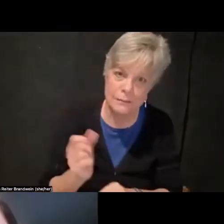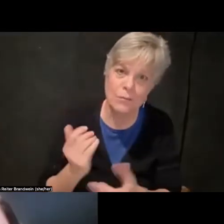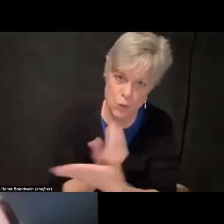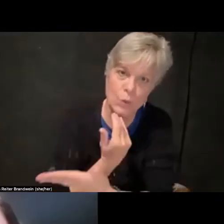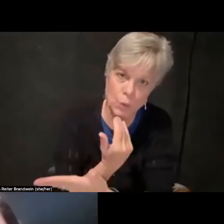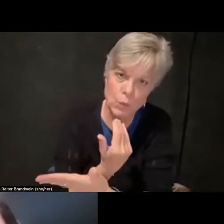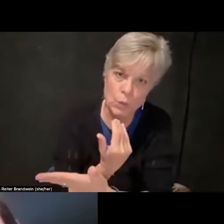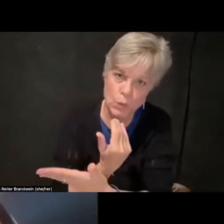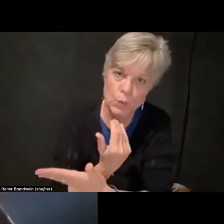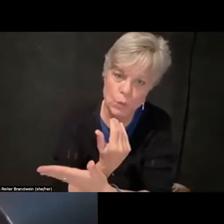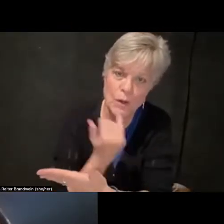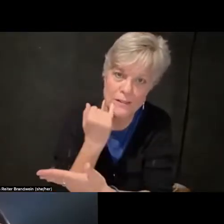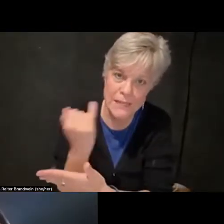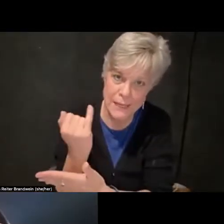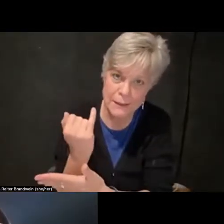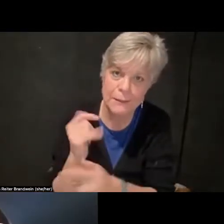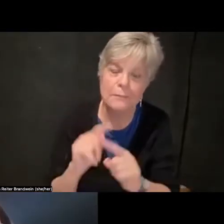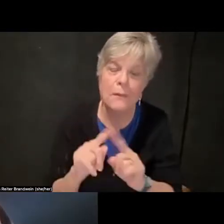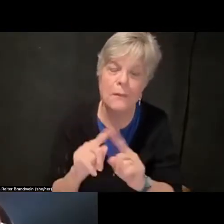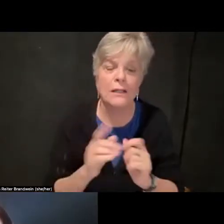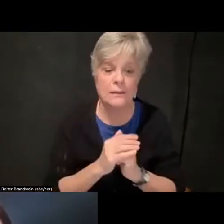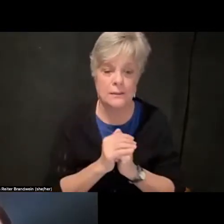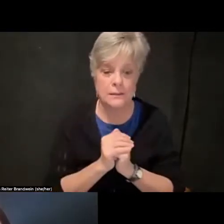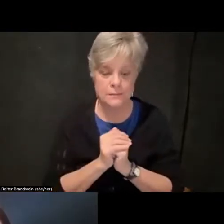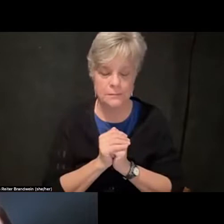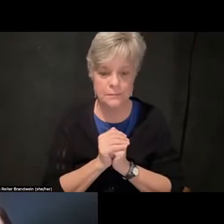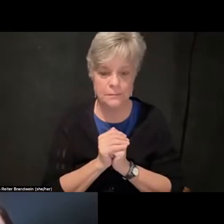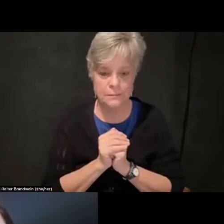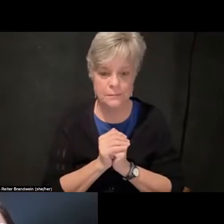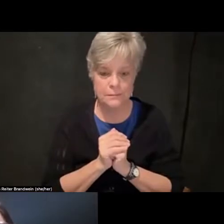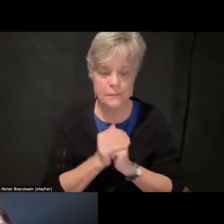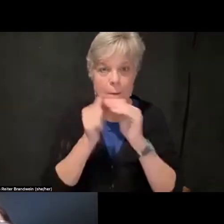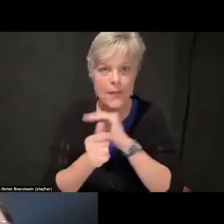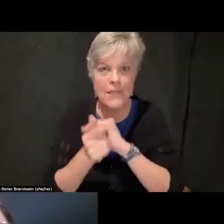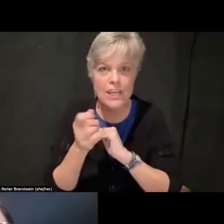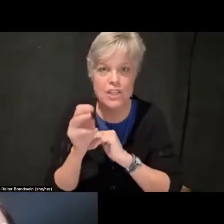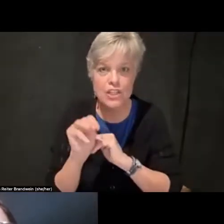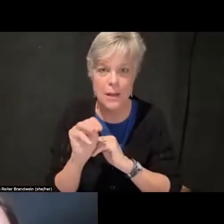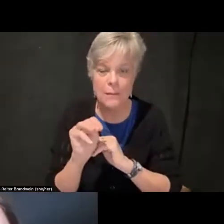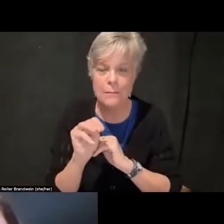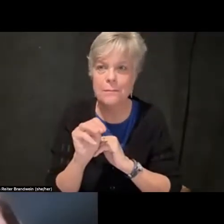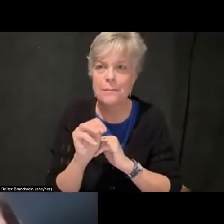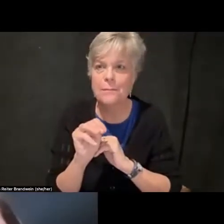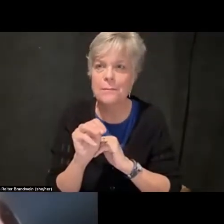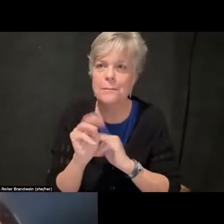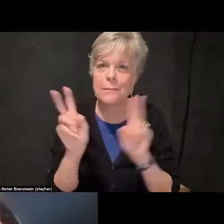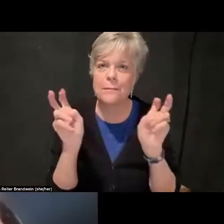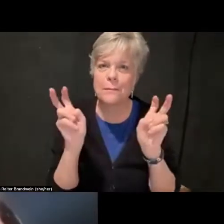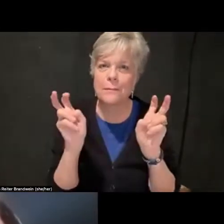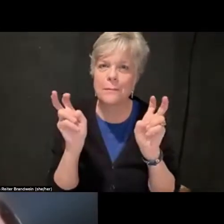But I think that the hidden gem was also, it's hard to be brand new